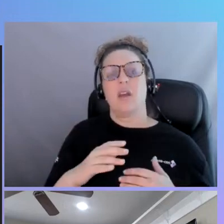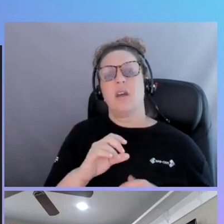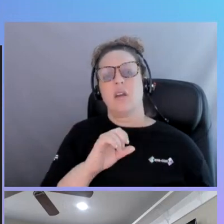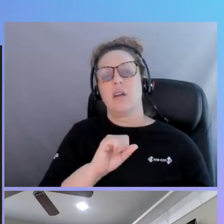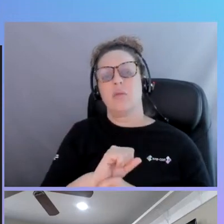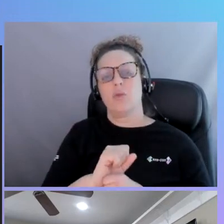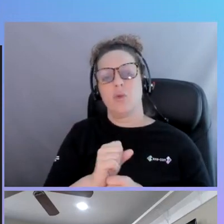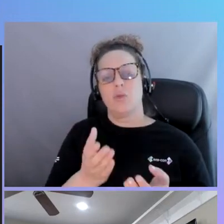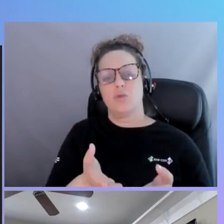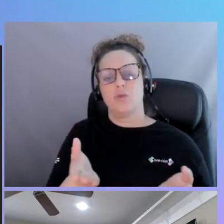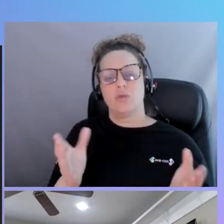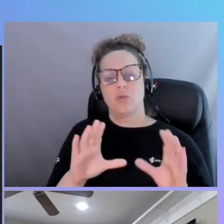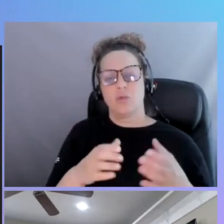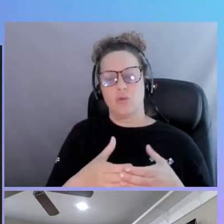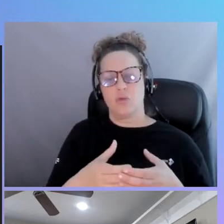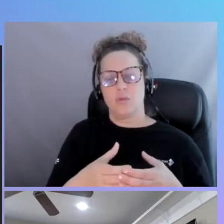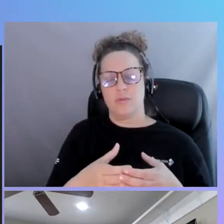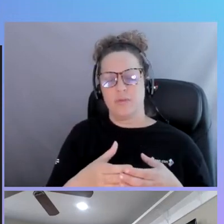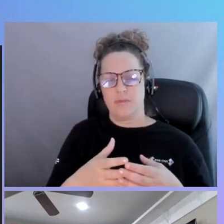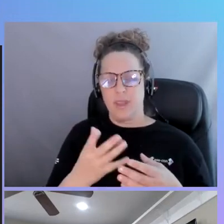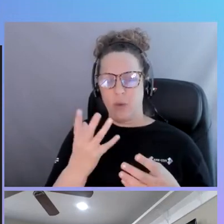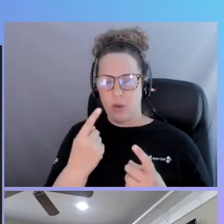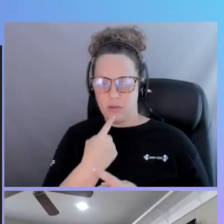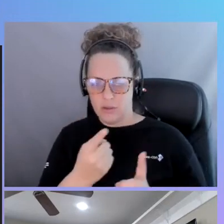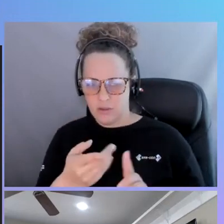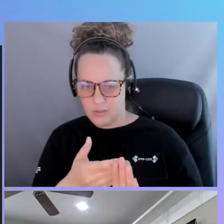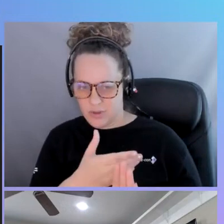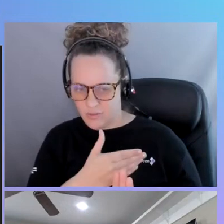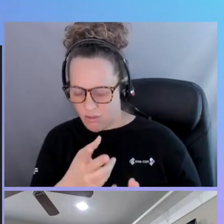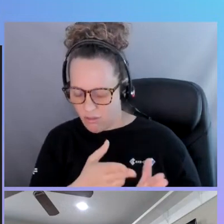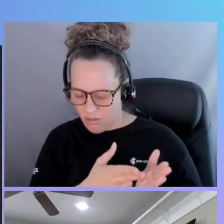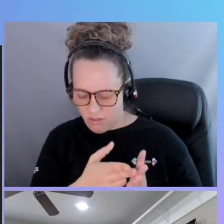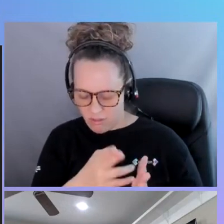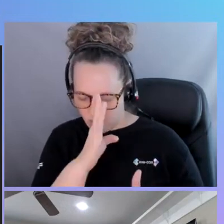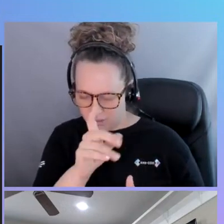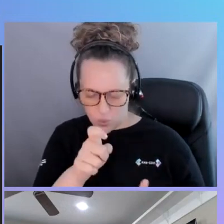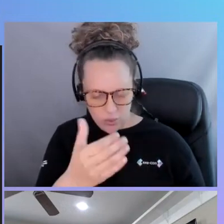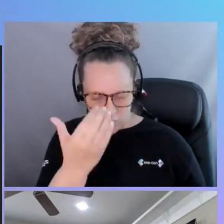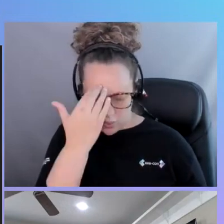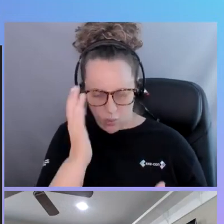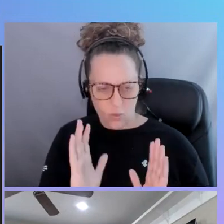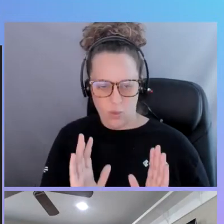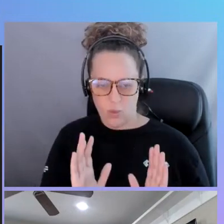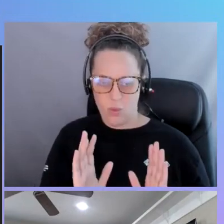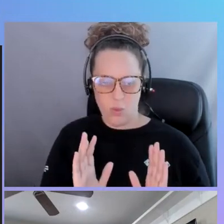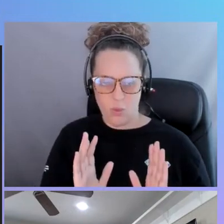So a disclaimer here. In all honesty, you need to know, uh, I